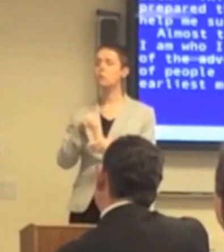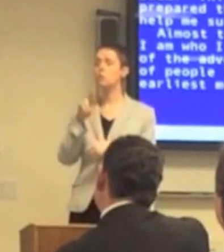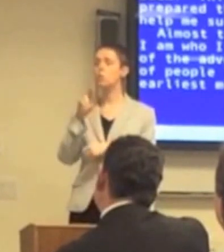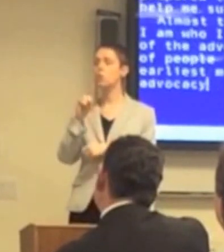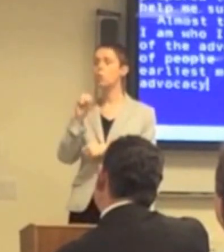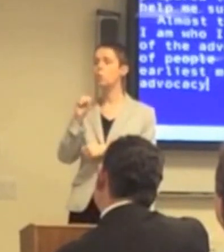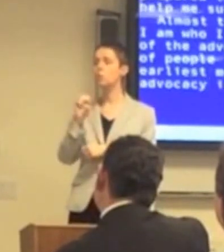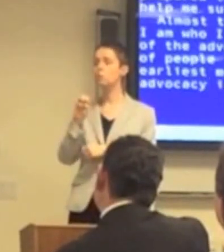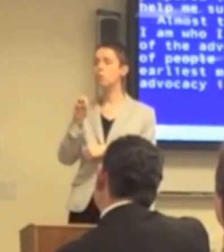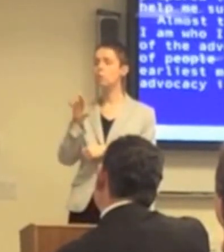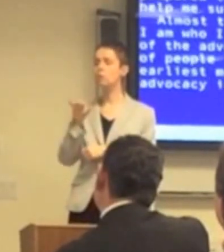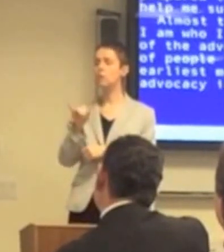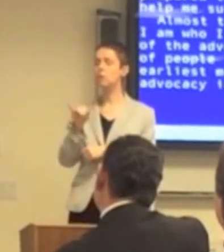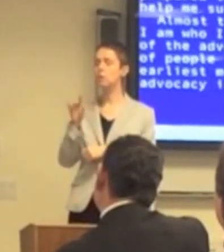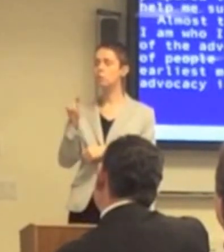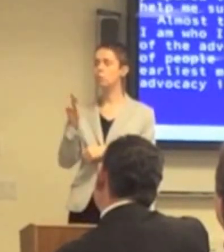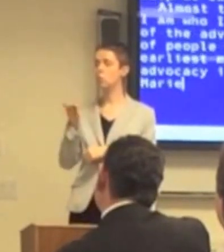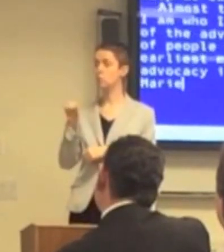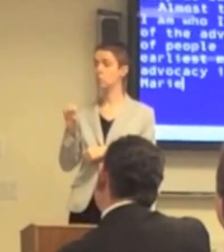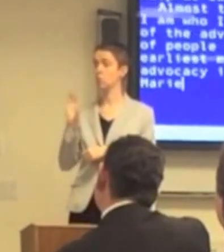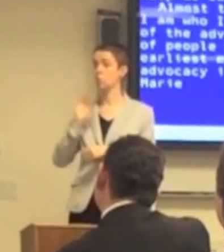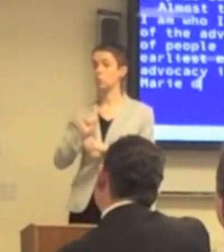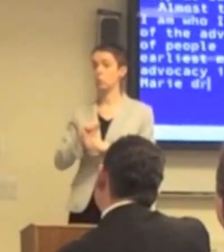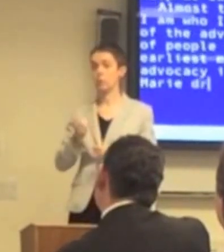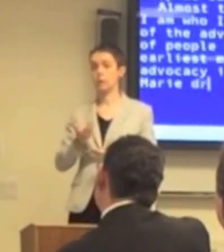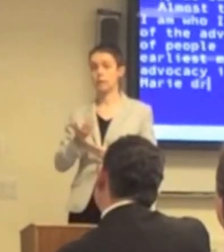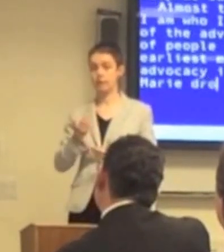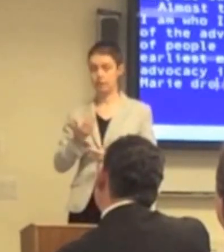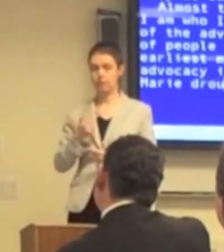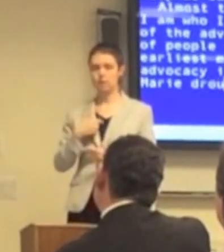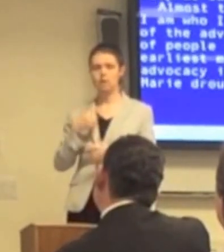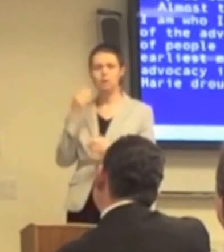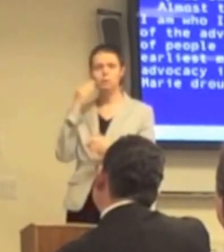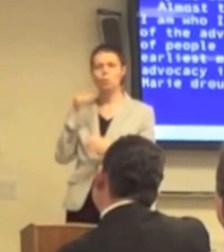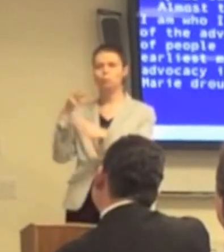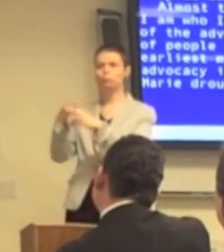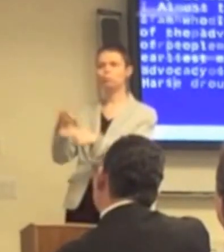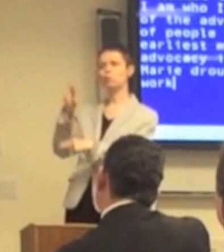here and who I know only as rose.